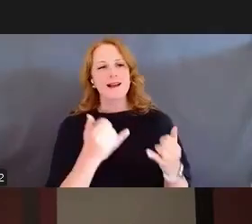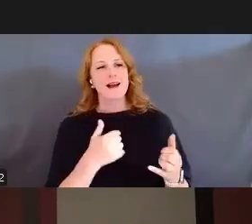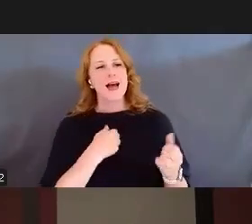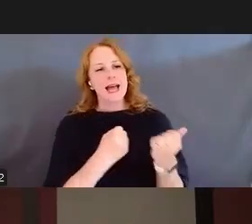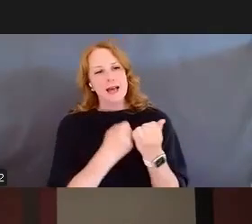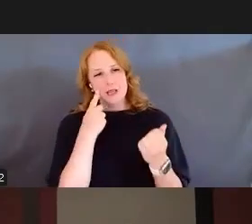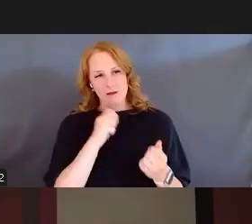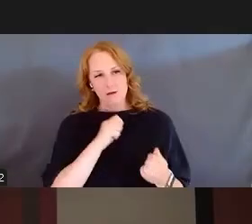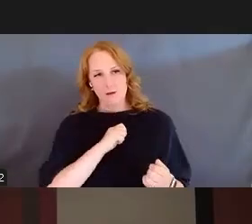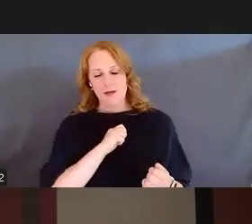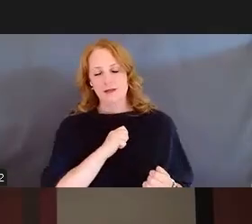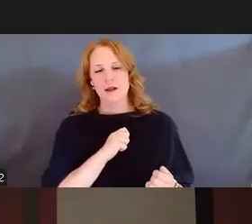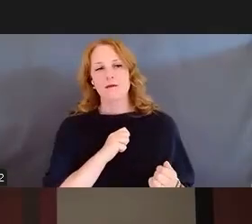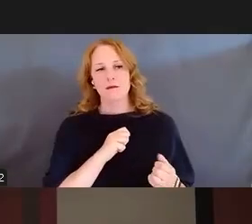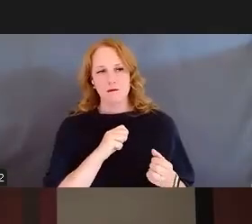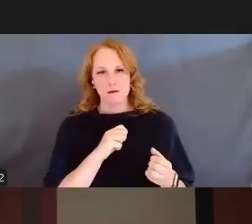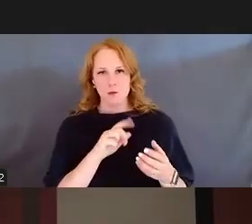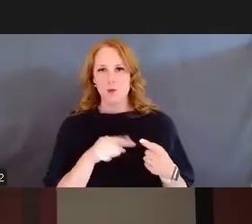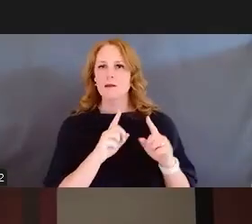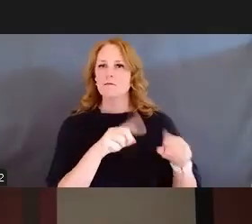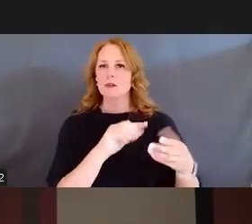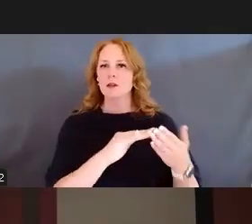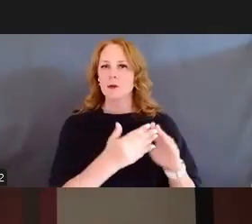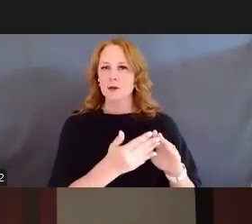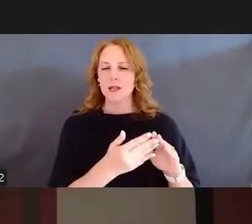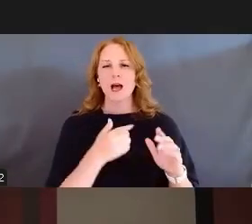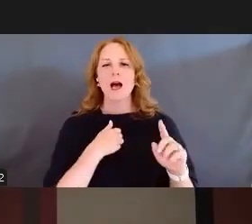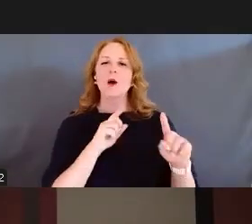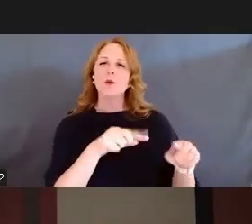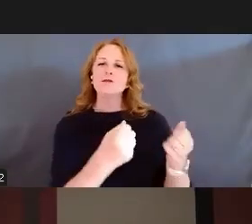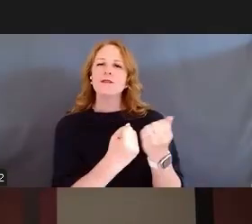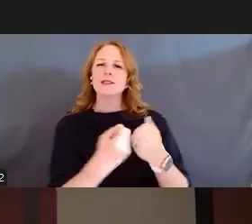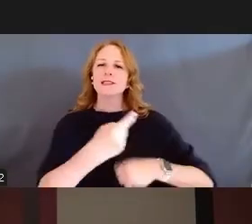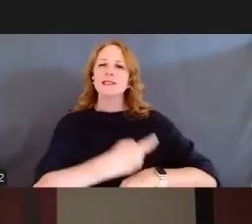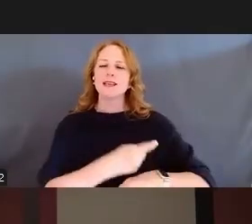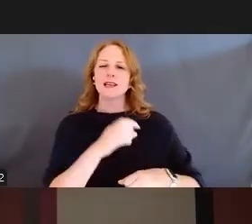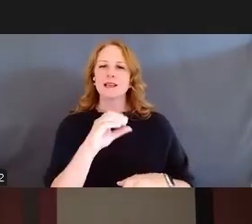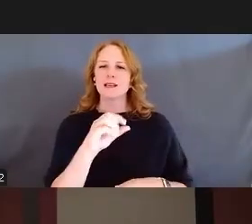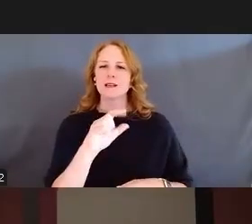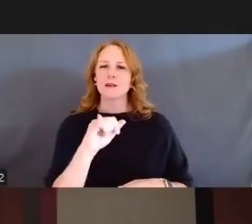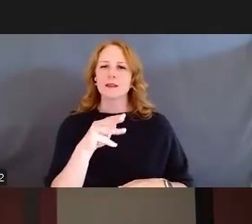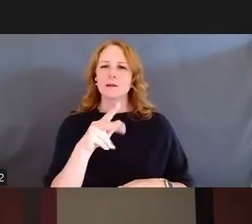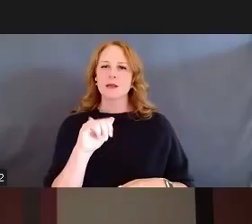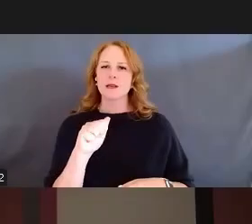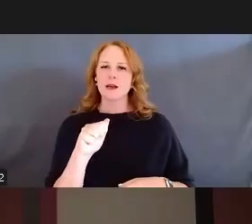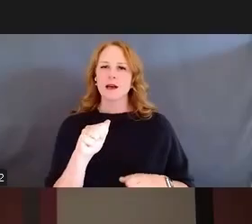and the community and I went to advocacy day which is in Olympia at the capitol of Olympia and